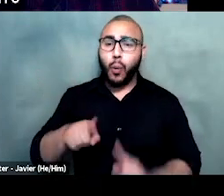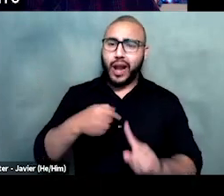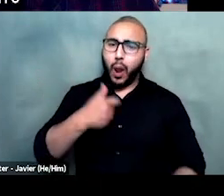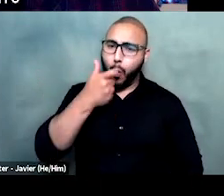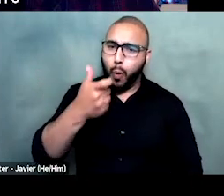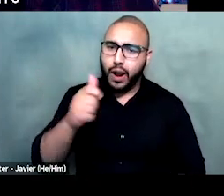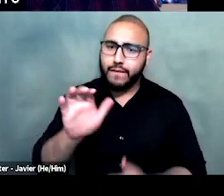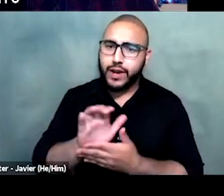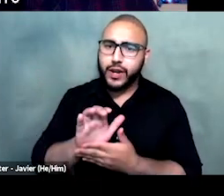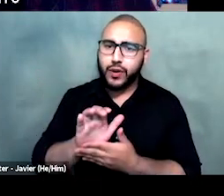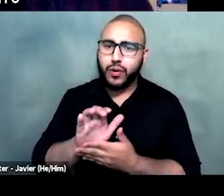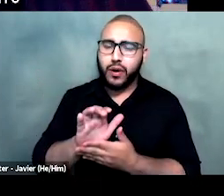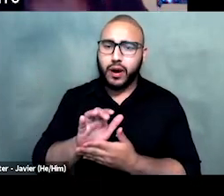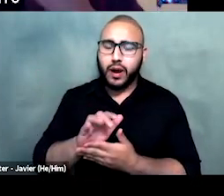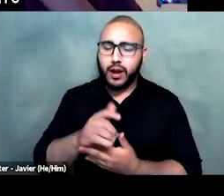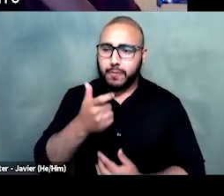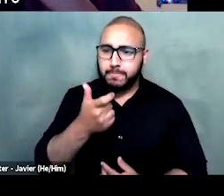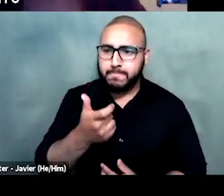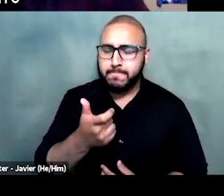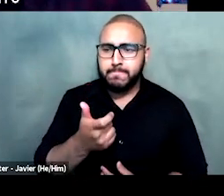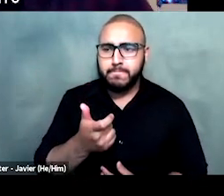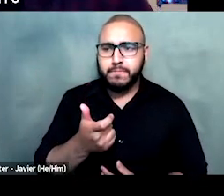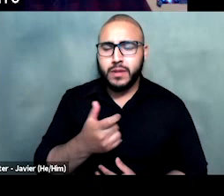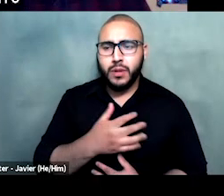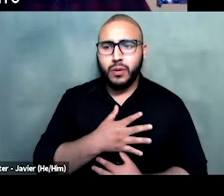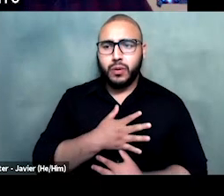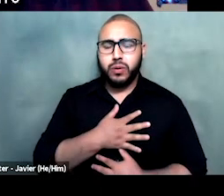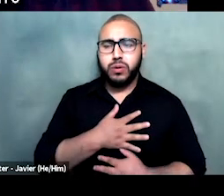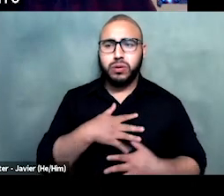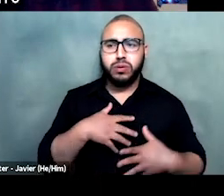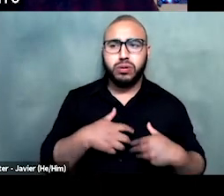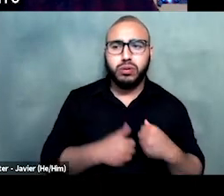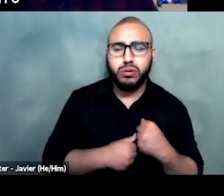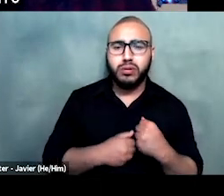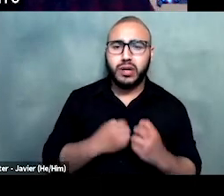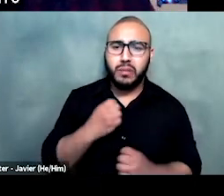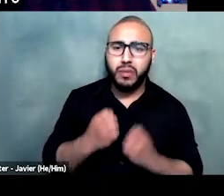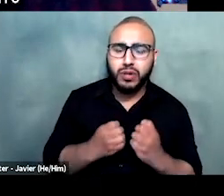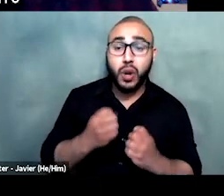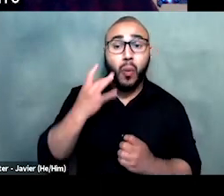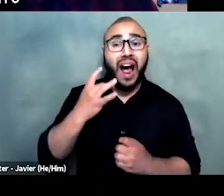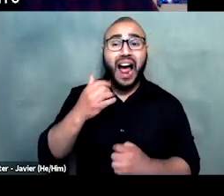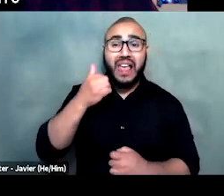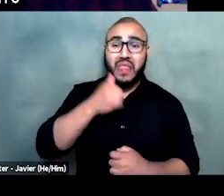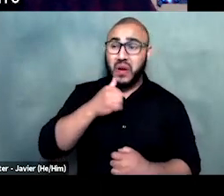history in this country. And when I watch that video, it gets me a little emotional,